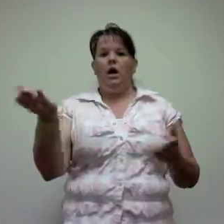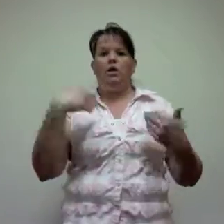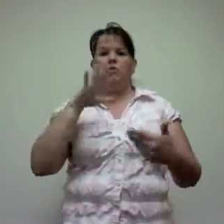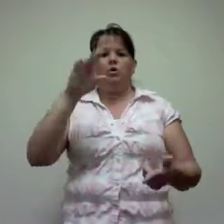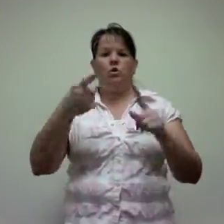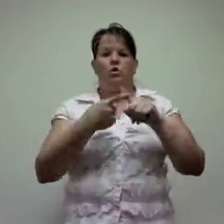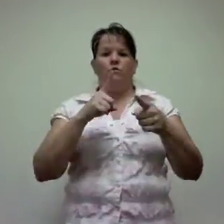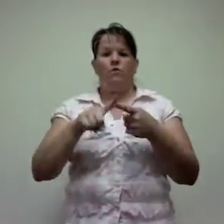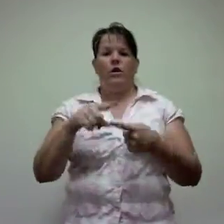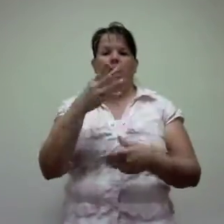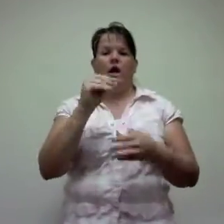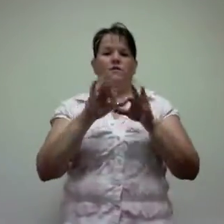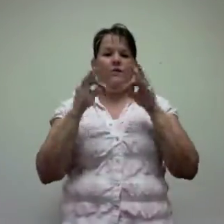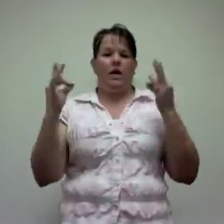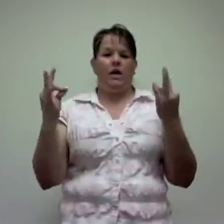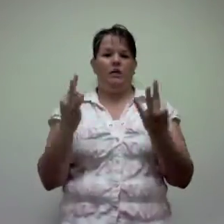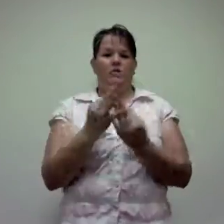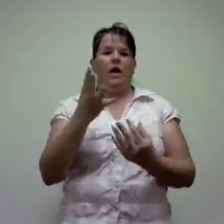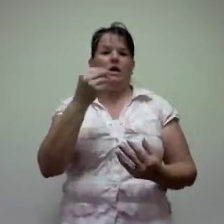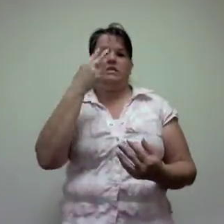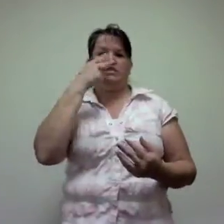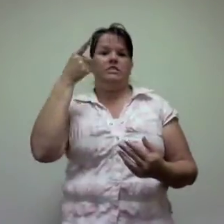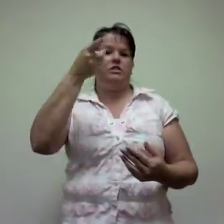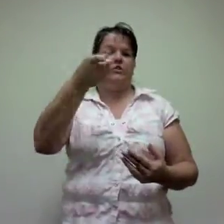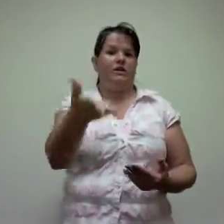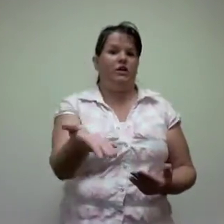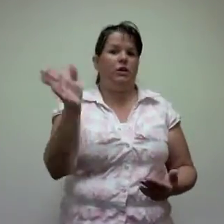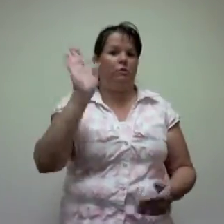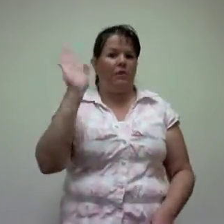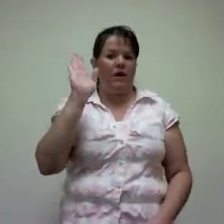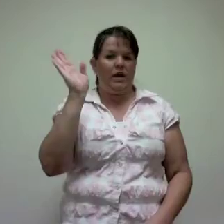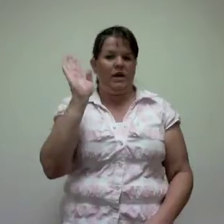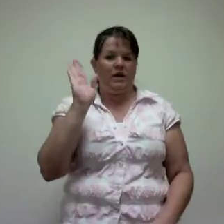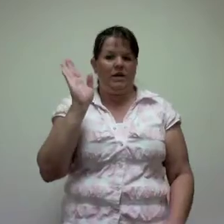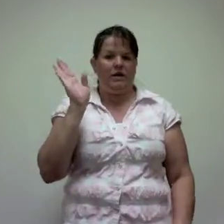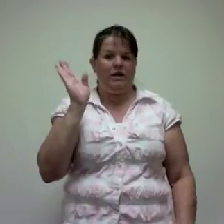Come by, bring your friends and families to join us for the workshop. See you there on Thursday, August 25. Bye.